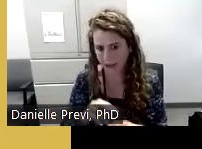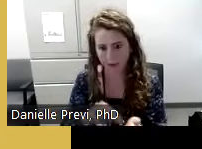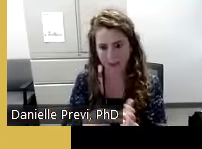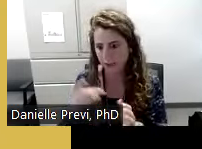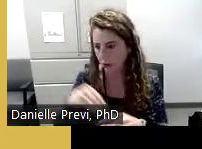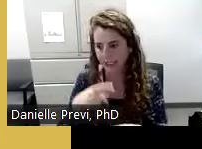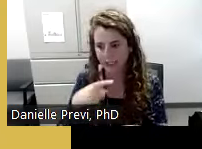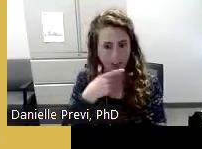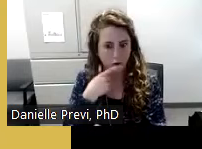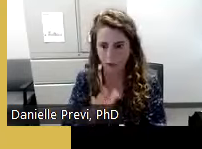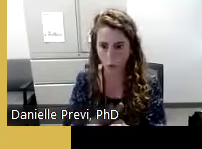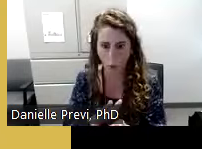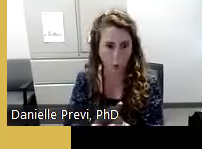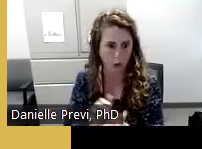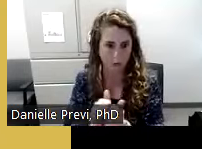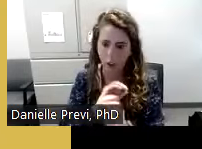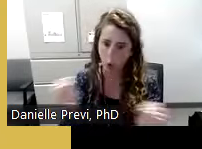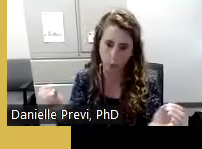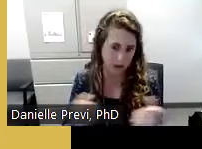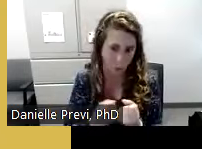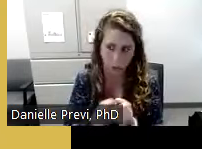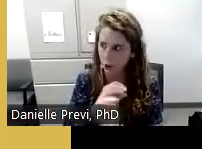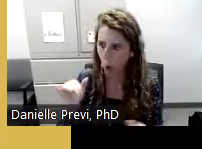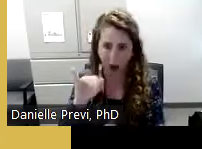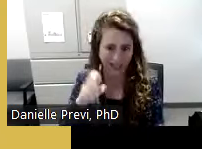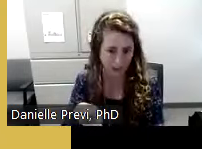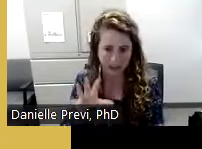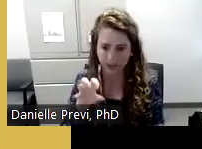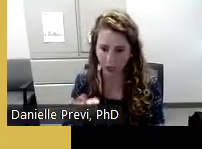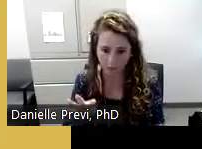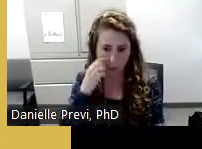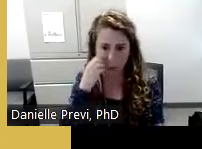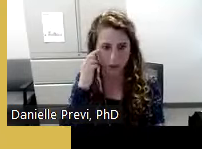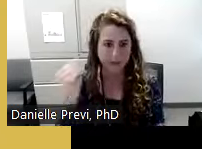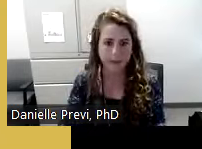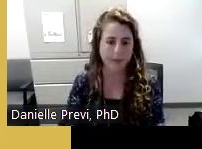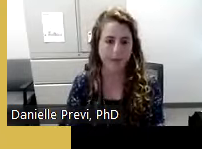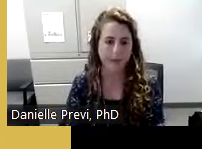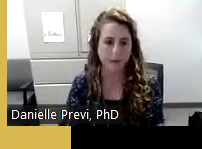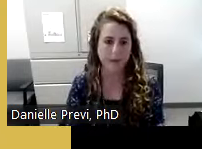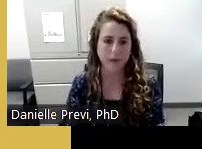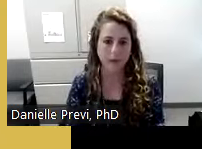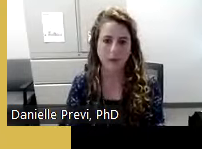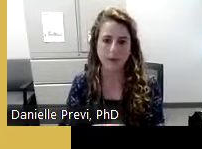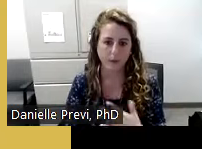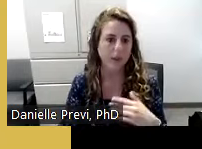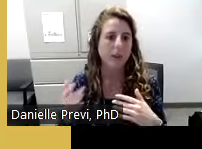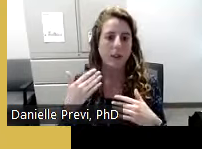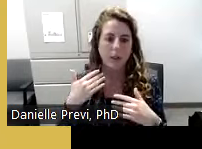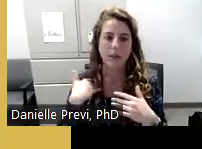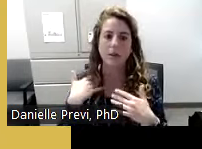A lot of students are mainstreamed in typical public schools with no support, no IEPs, or 504s.